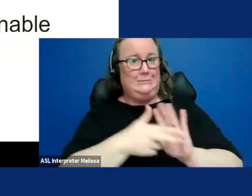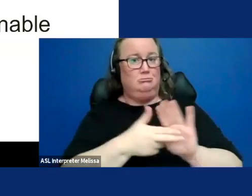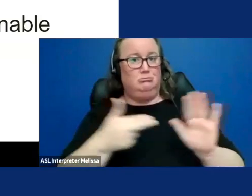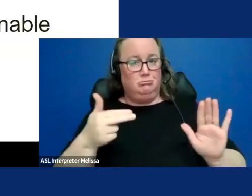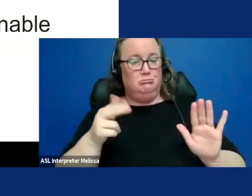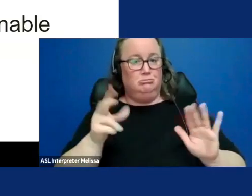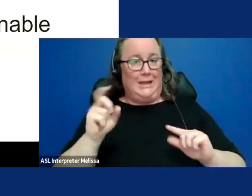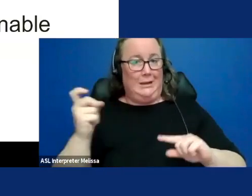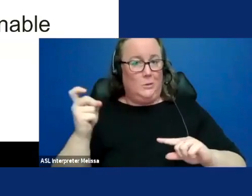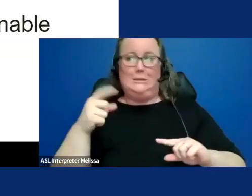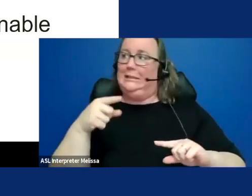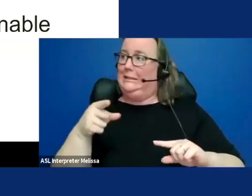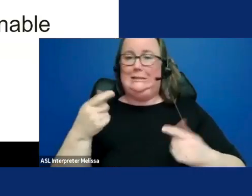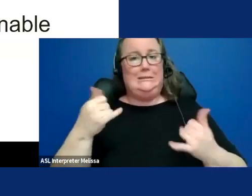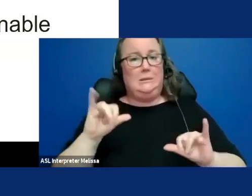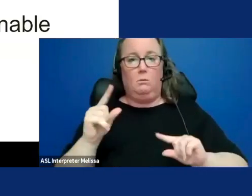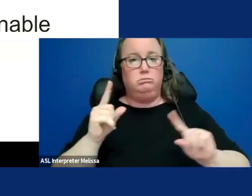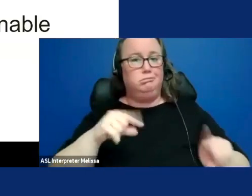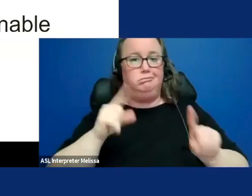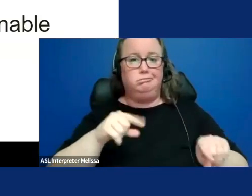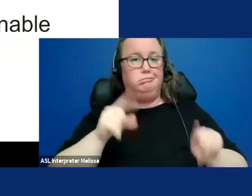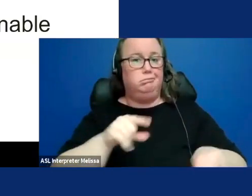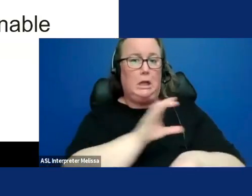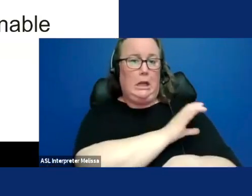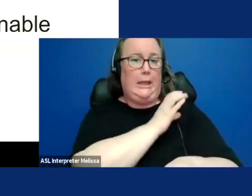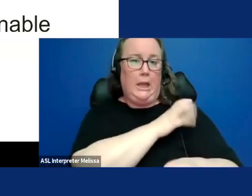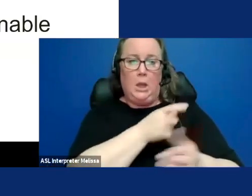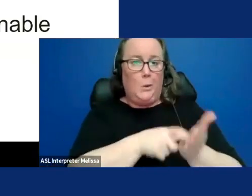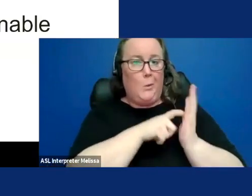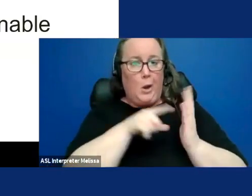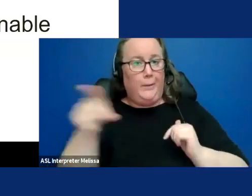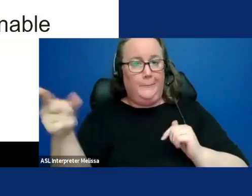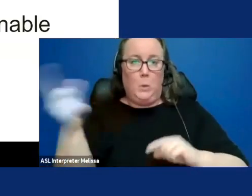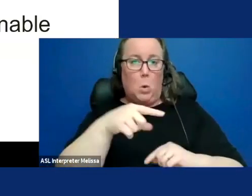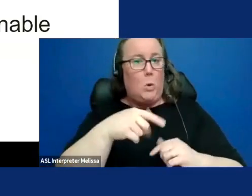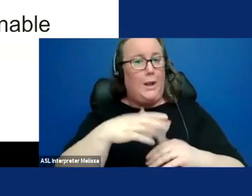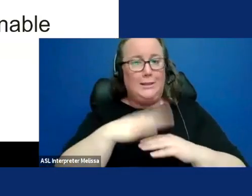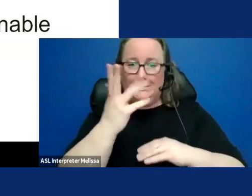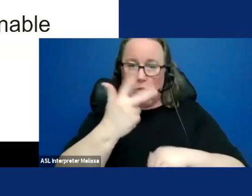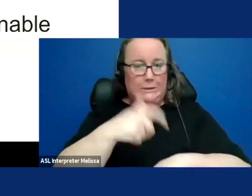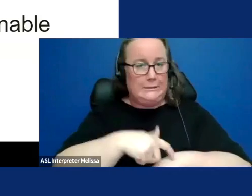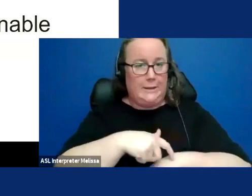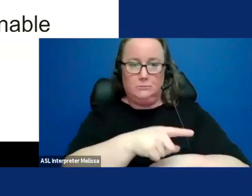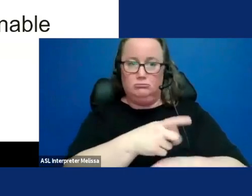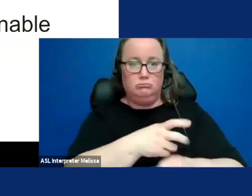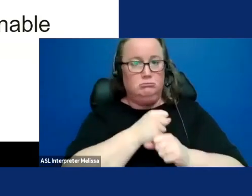the clinic that was being required of him to go to at least three times to seek the required evaluation for medication.